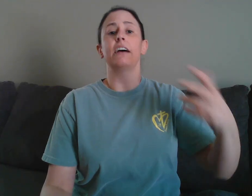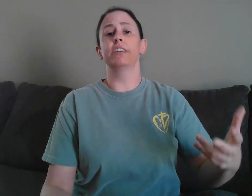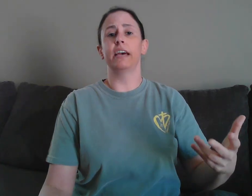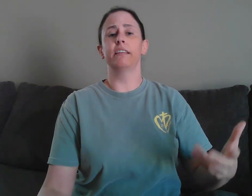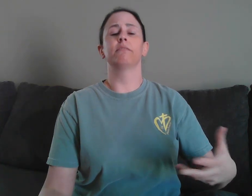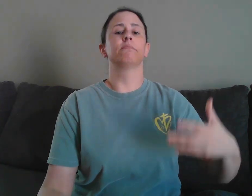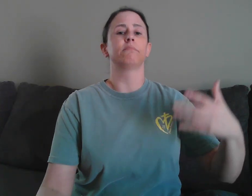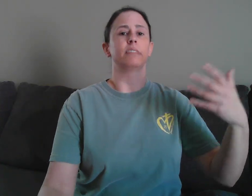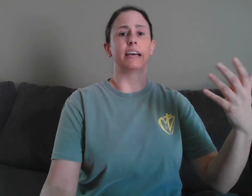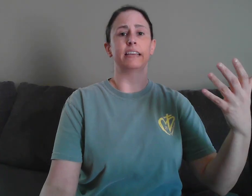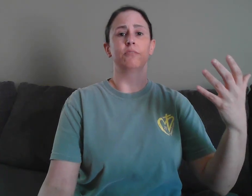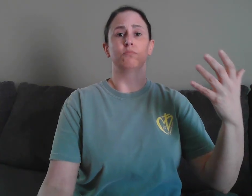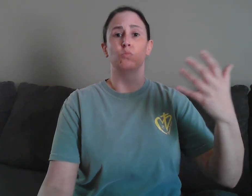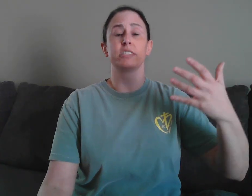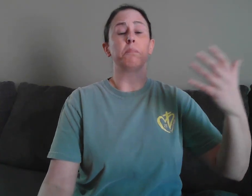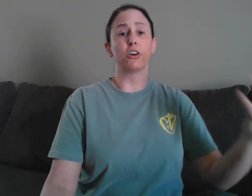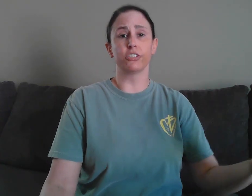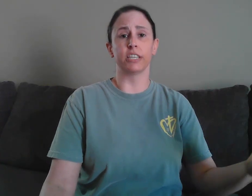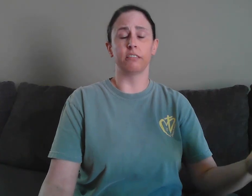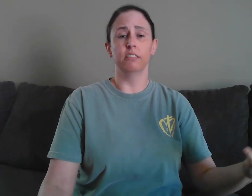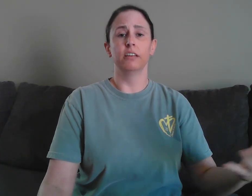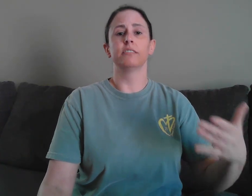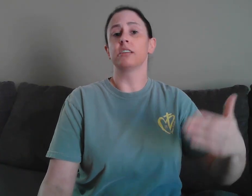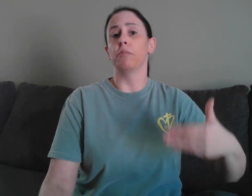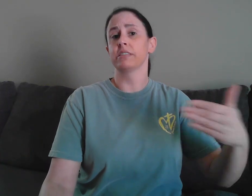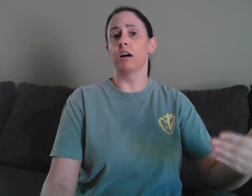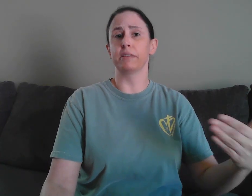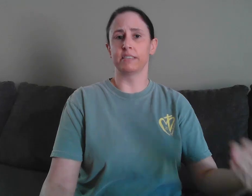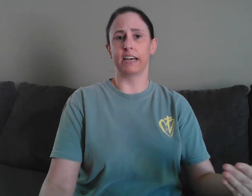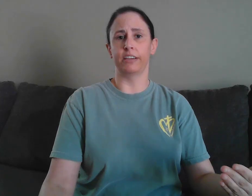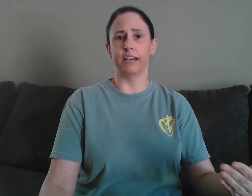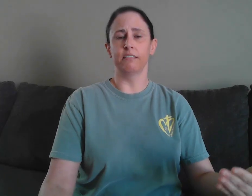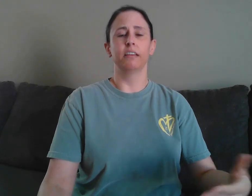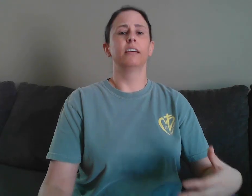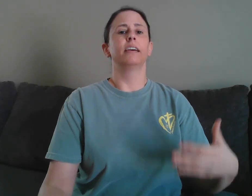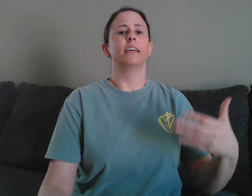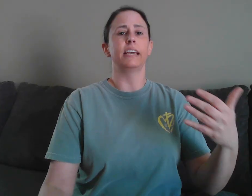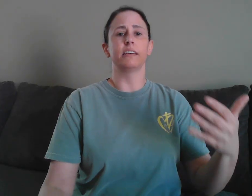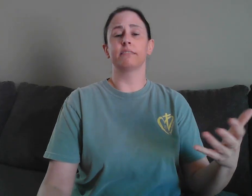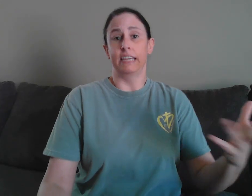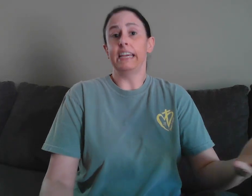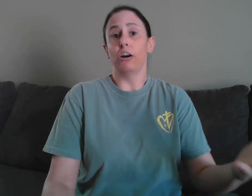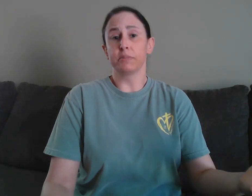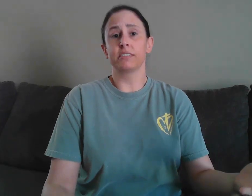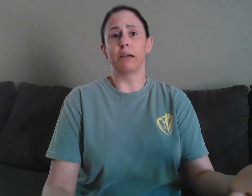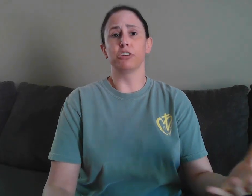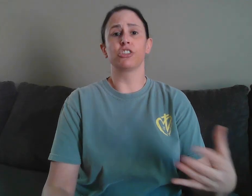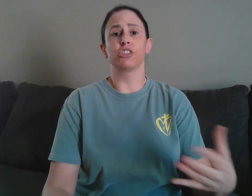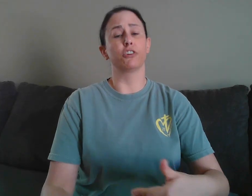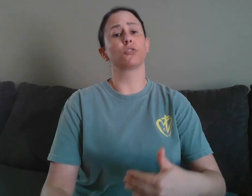Gallaudet that was a person Thomas Hopkins Gallaudet. He he helped establish the first